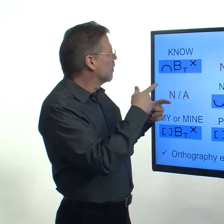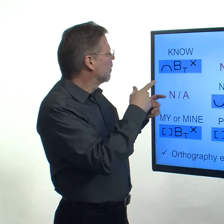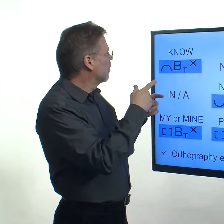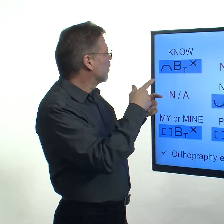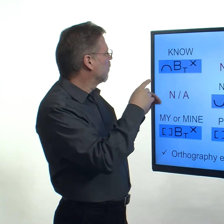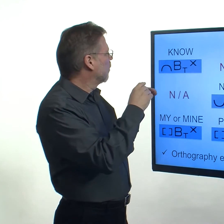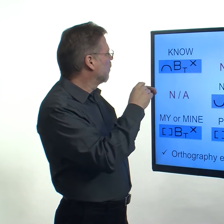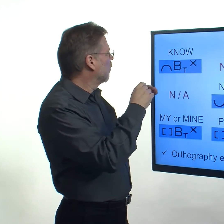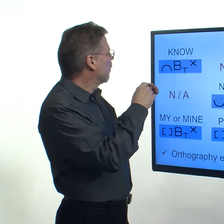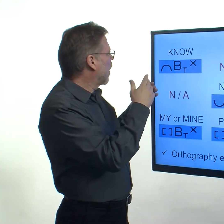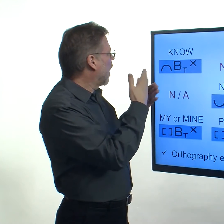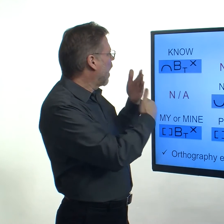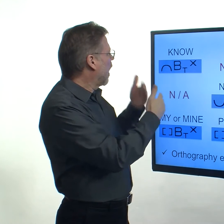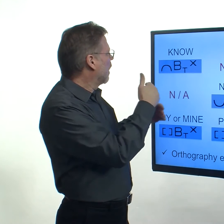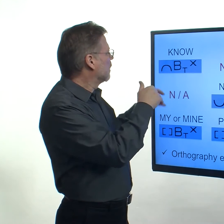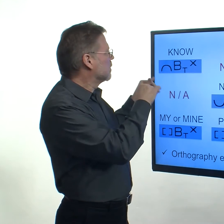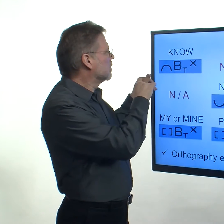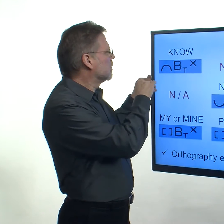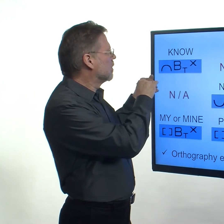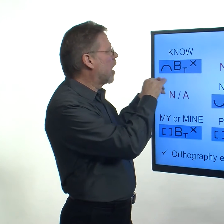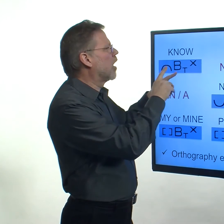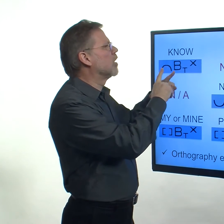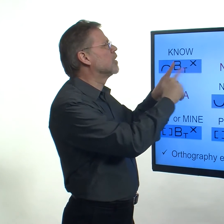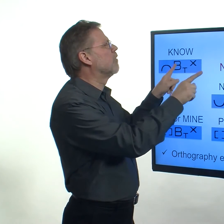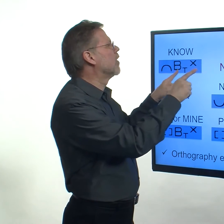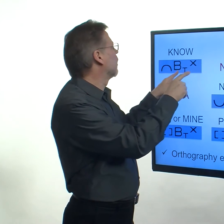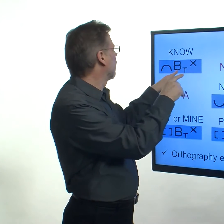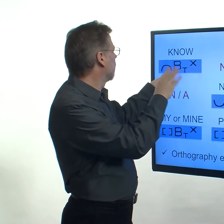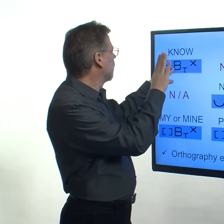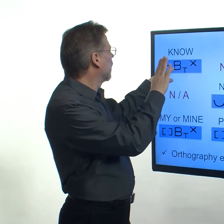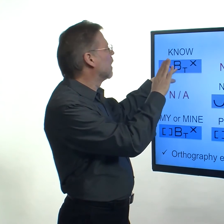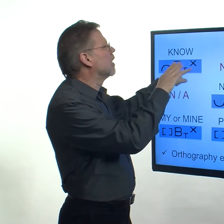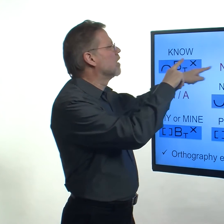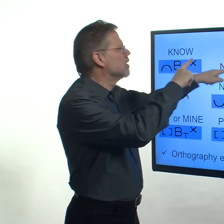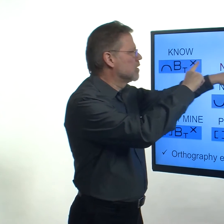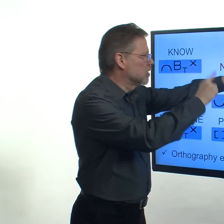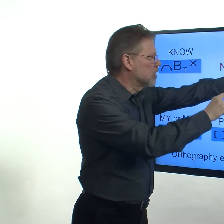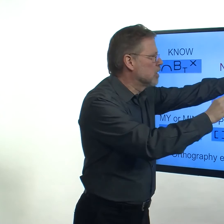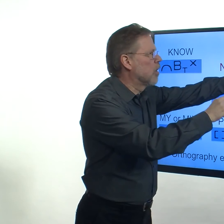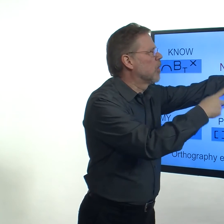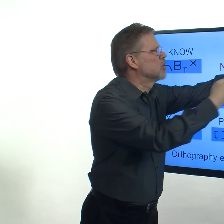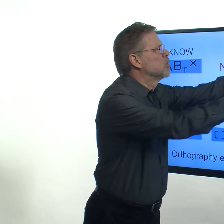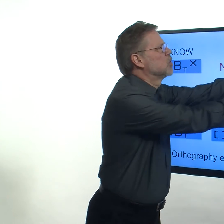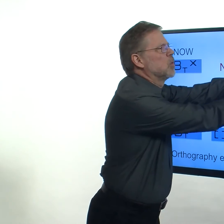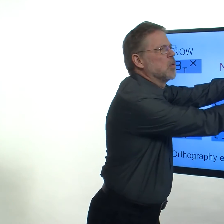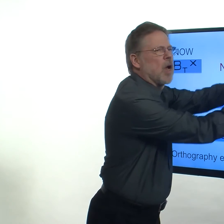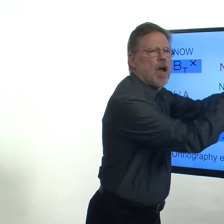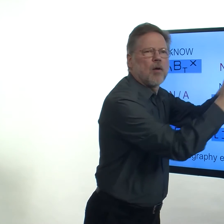is different? This one uses ‘B’ while that one uses ‘G,’ so that’s fine, but